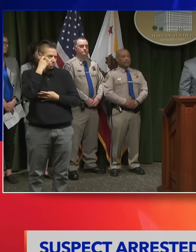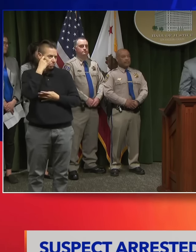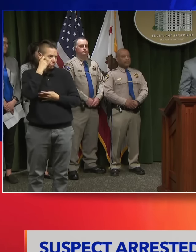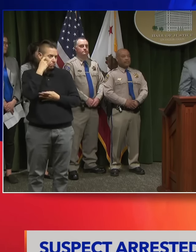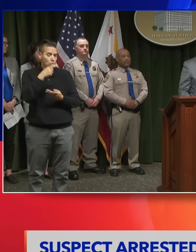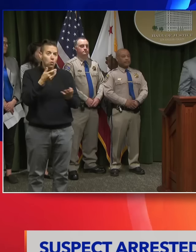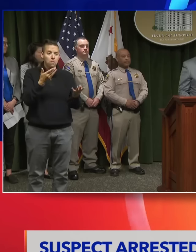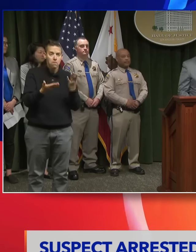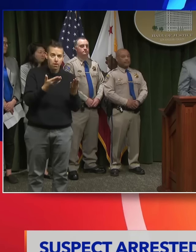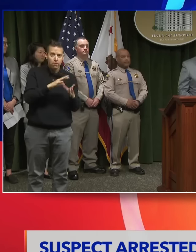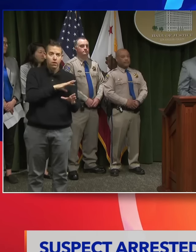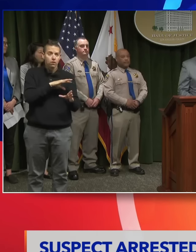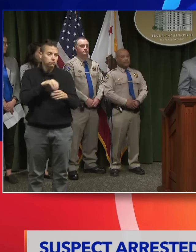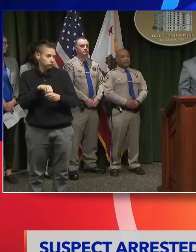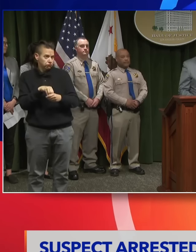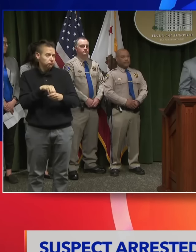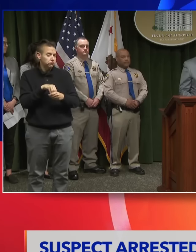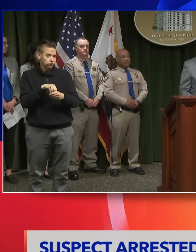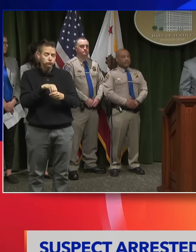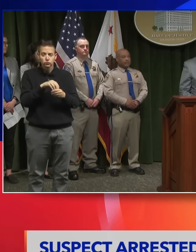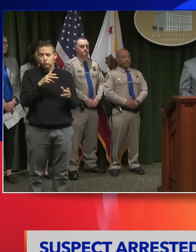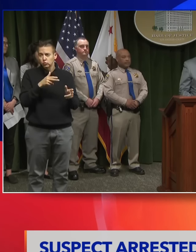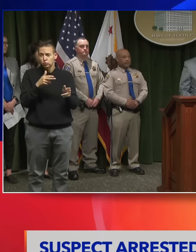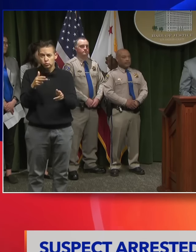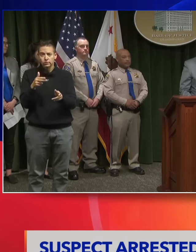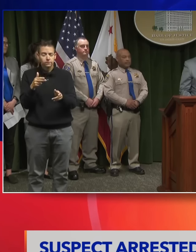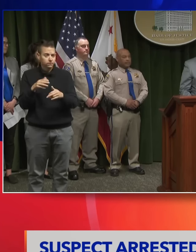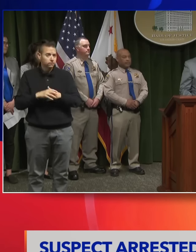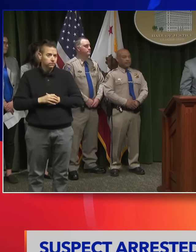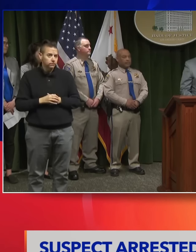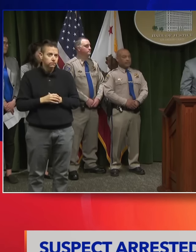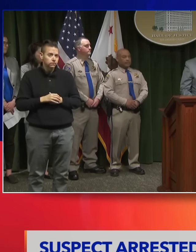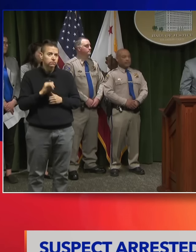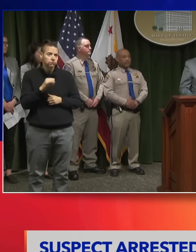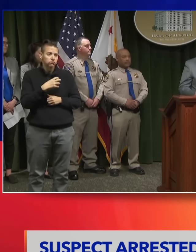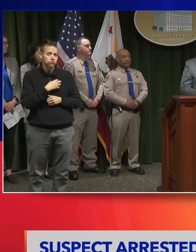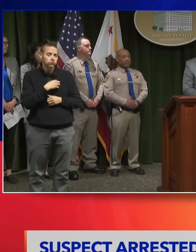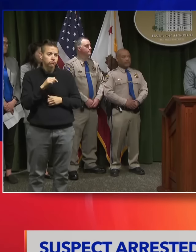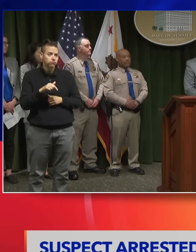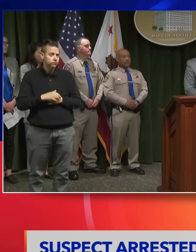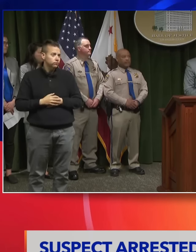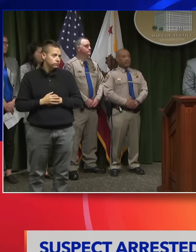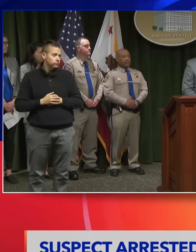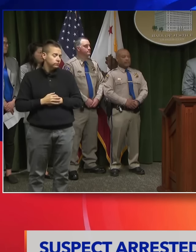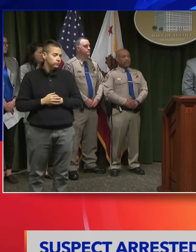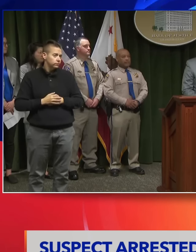NO EVIDENCE AT THIS TIME THAT SUGGEST THAT THERE ARE ADDITIONAL SUSPECTS OUTSTANDING. OR THAT MAY HAVE